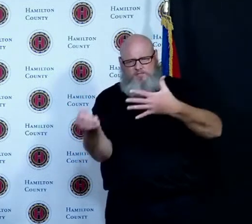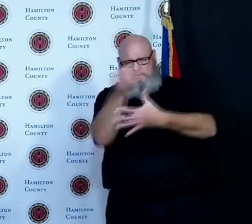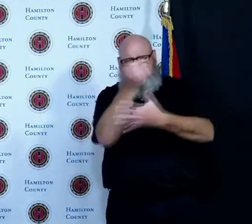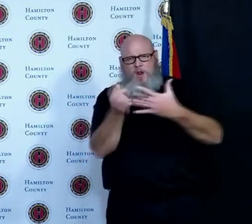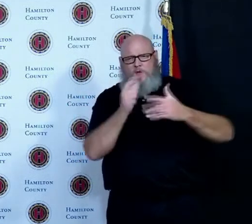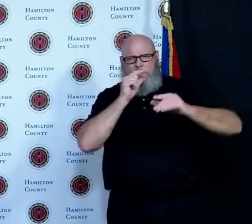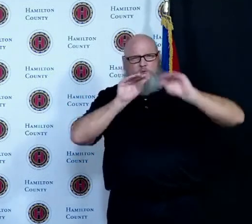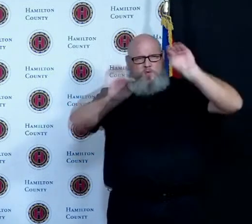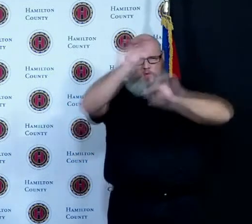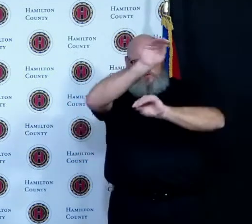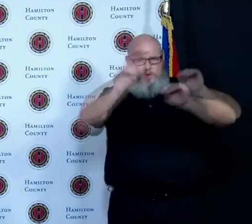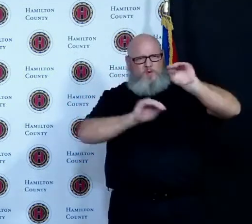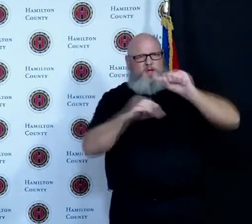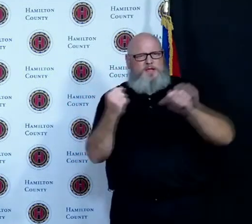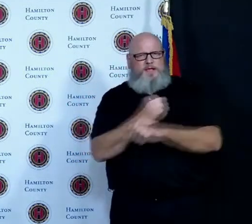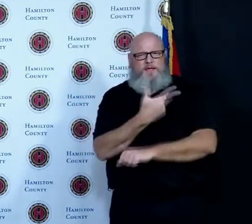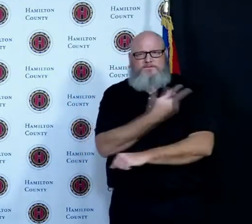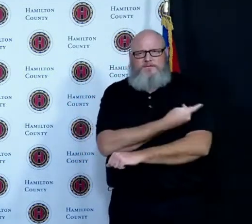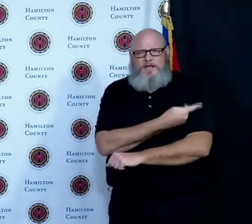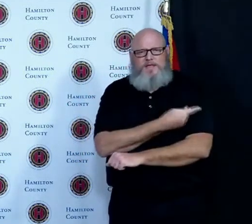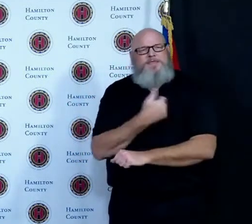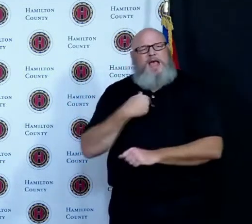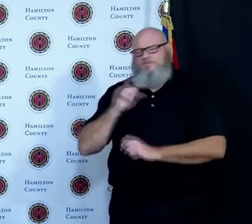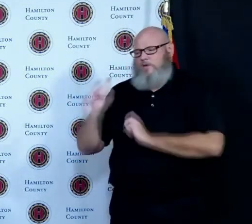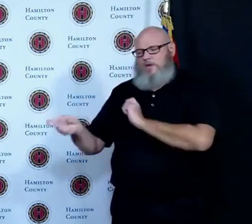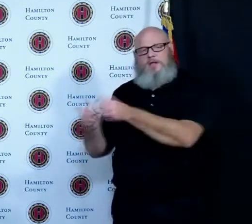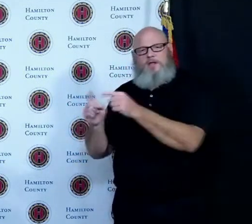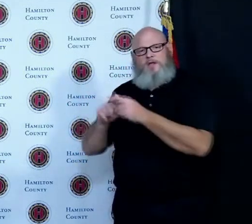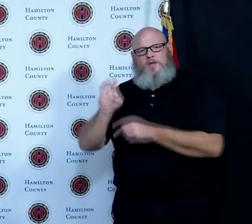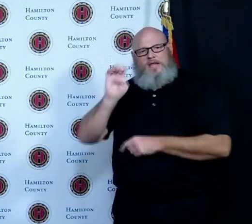physicians that have reached out to our office to reach out to the hospital system that they